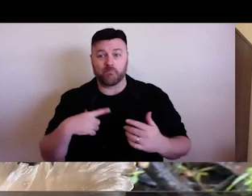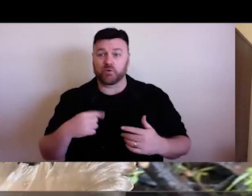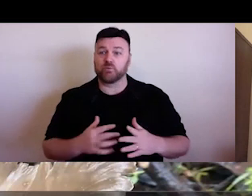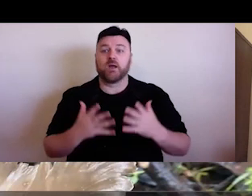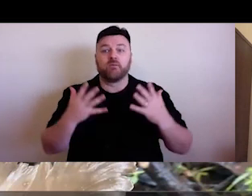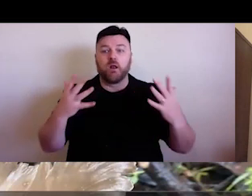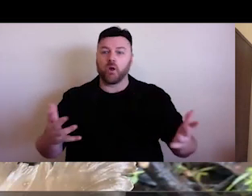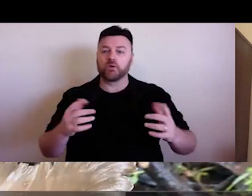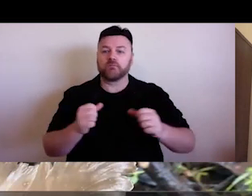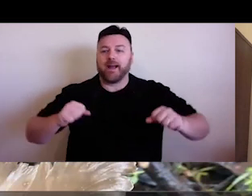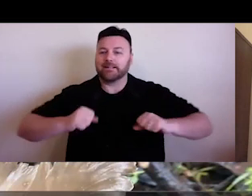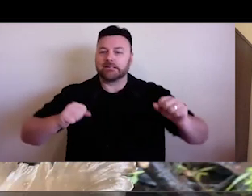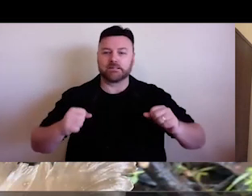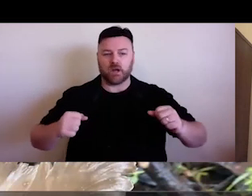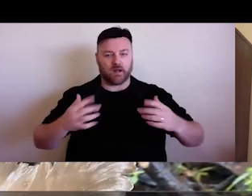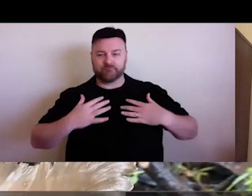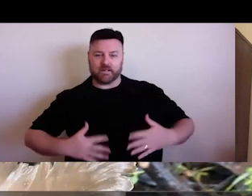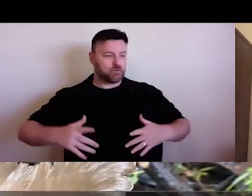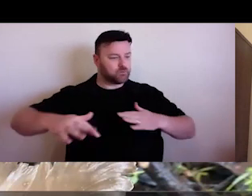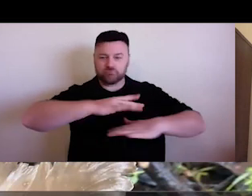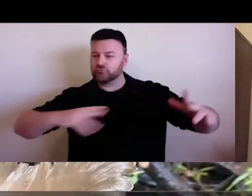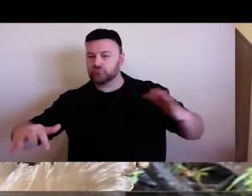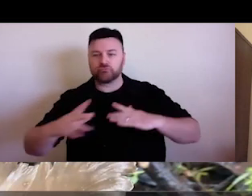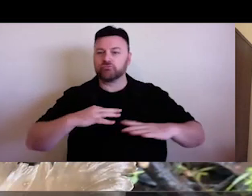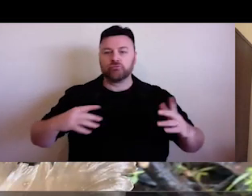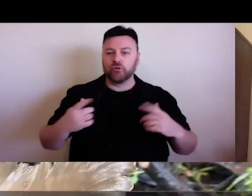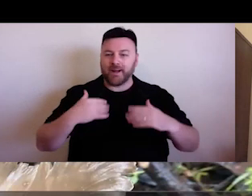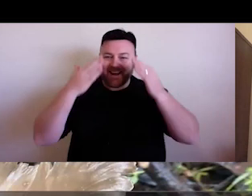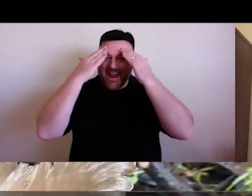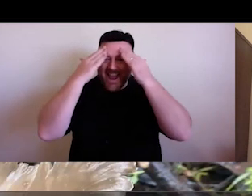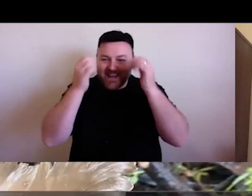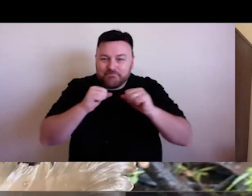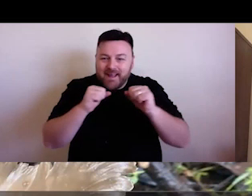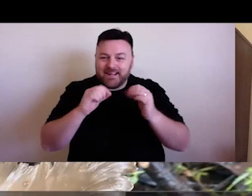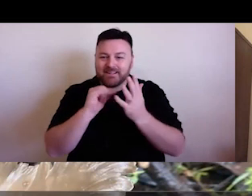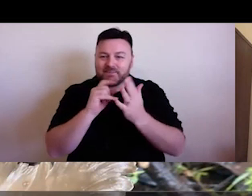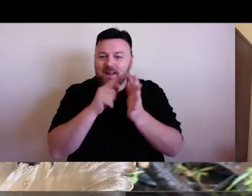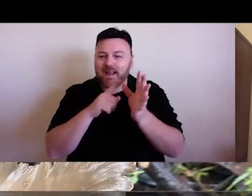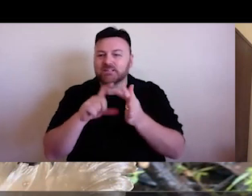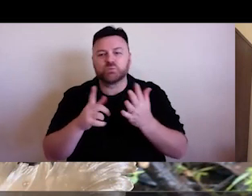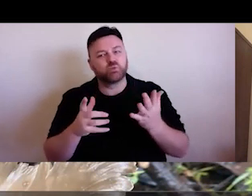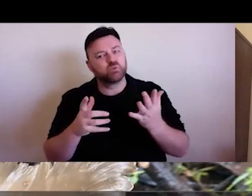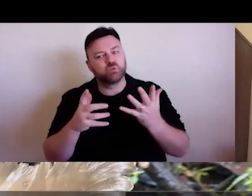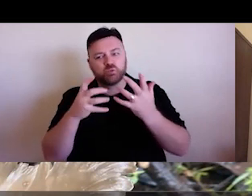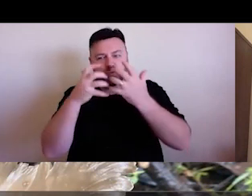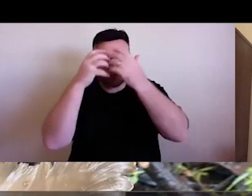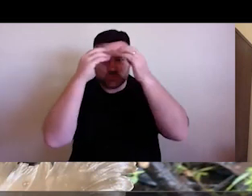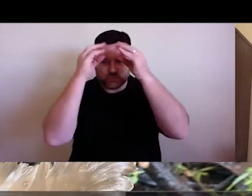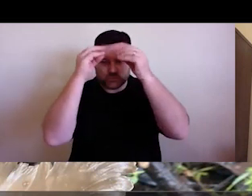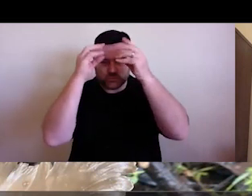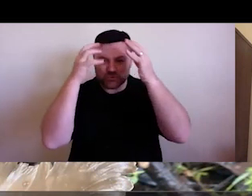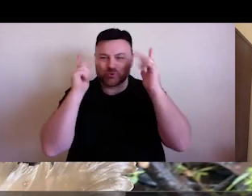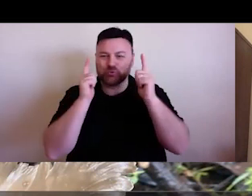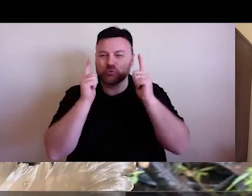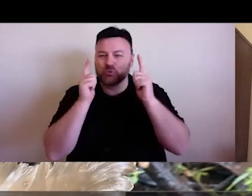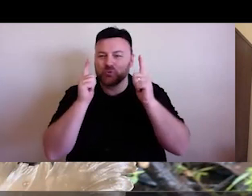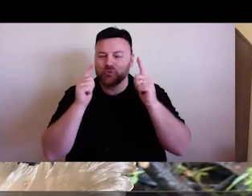but the headspace is tough to find. In spite of that, we really